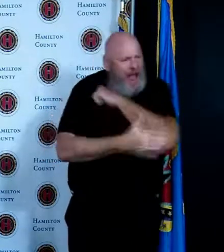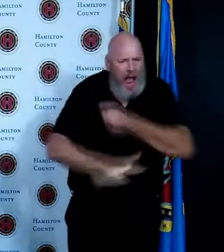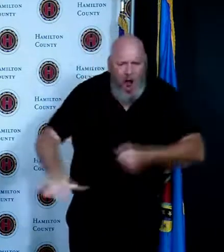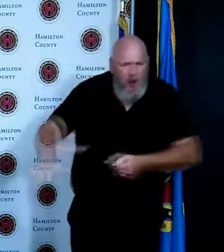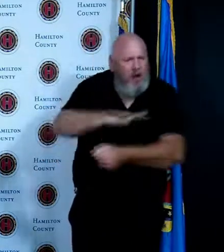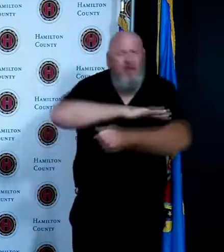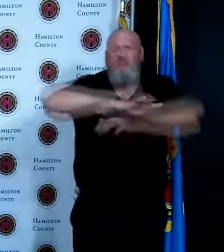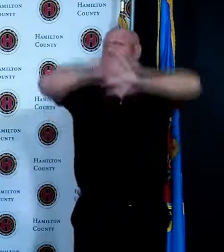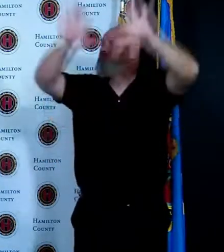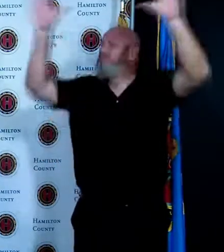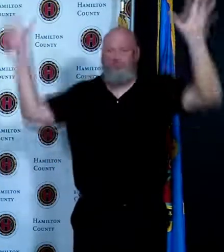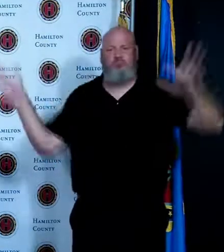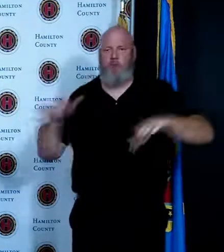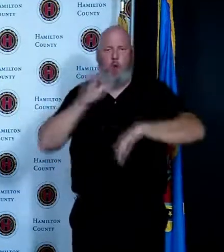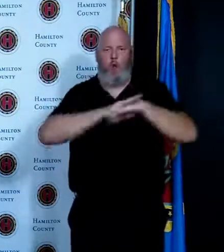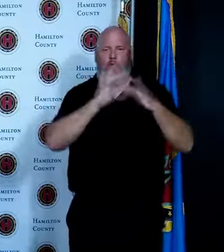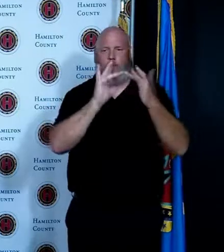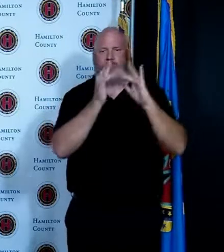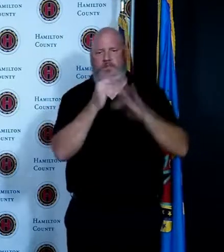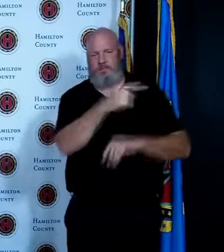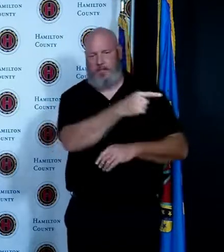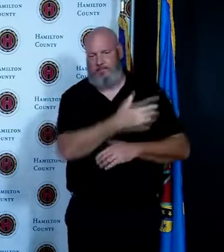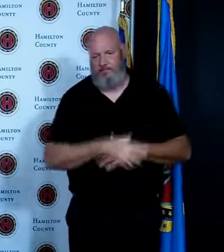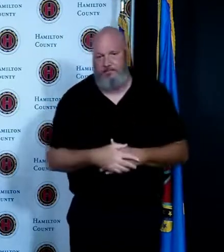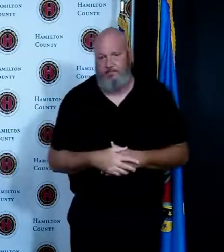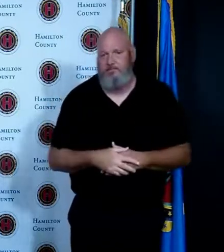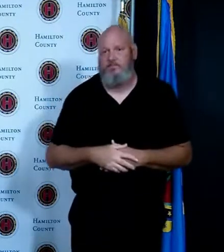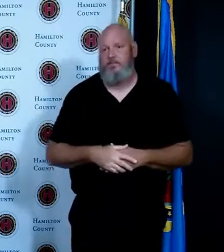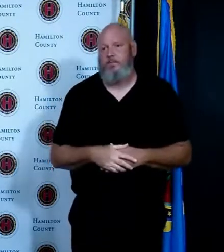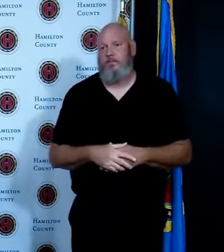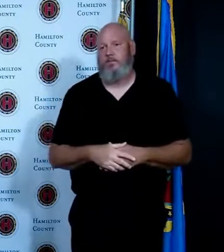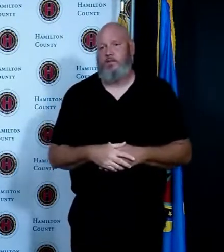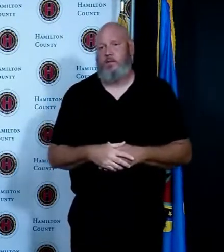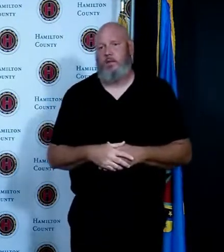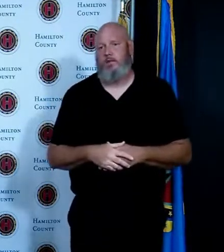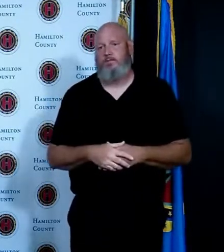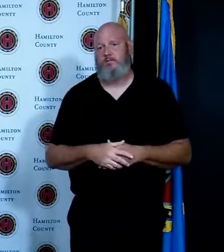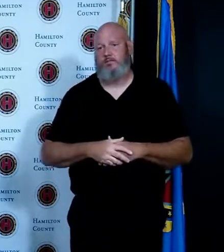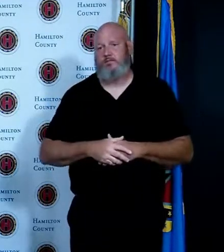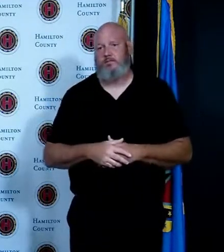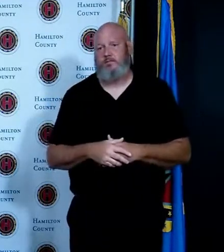easier to see how we're trending over time to this you know for also for a